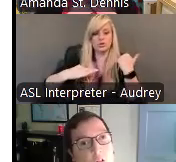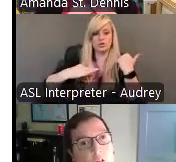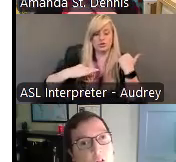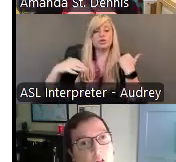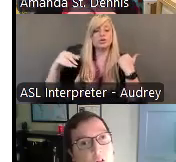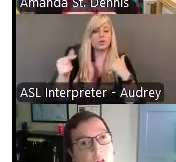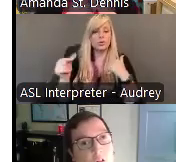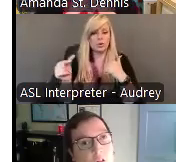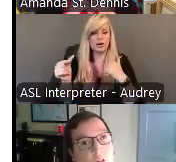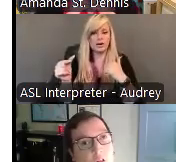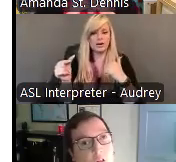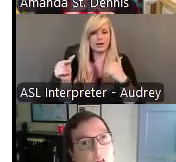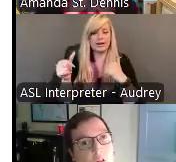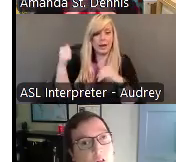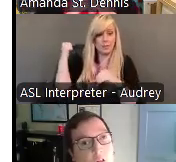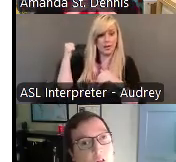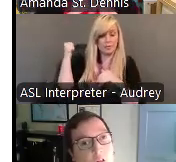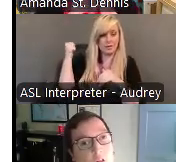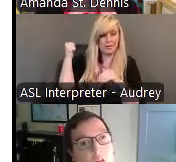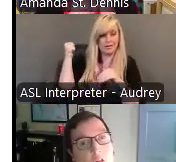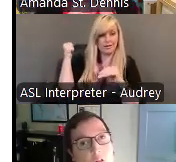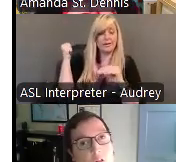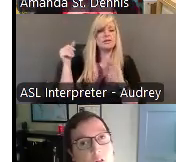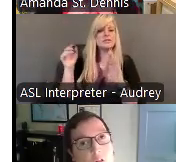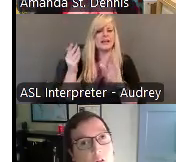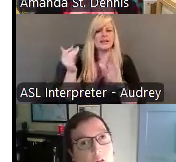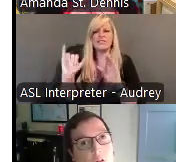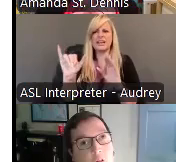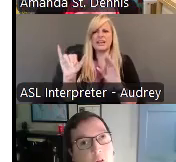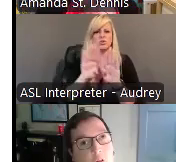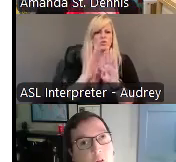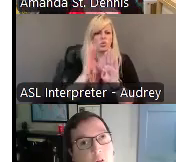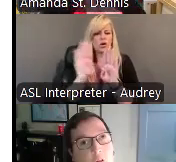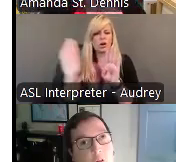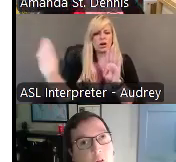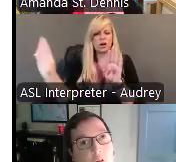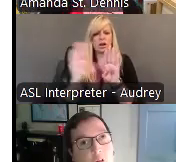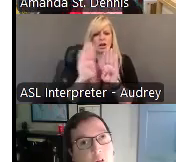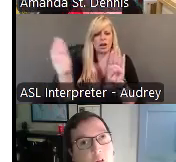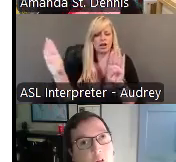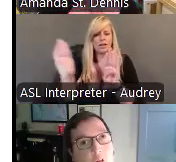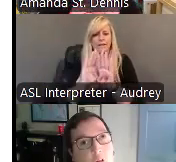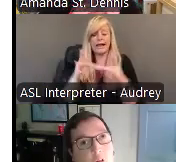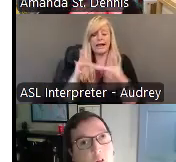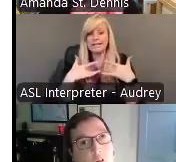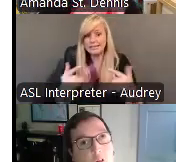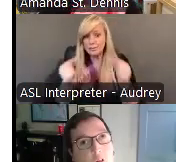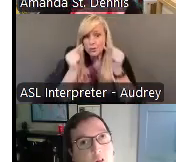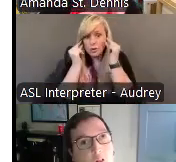glass door window sort of behind me. I usually wear glasses, but Amanda reminded me that I